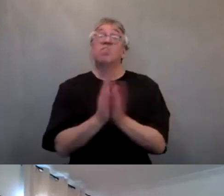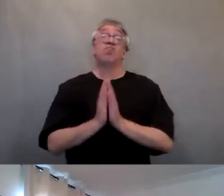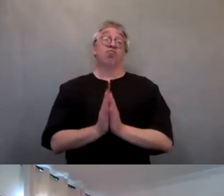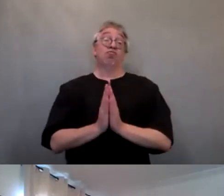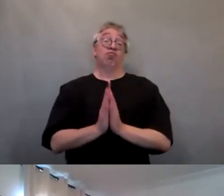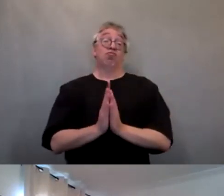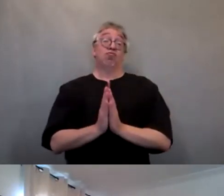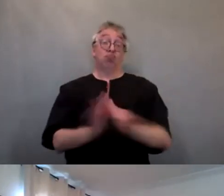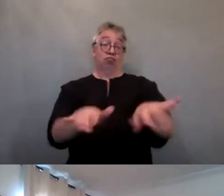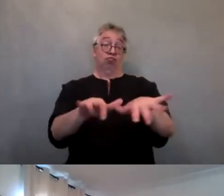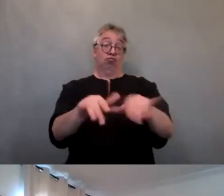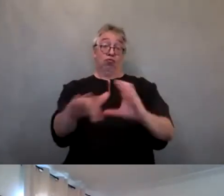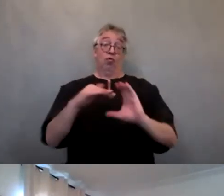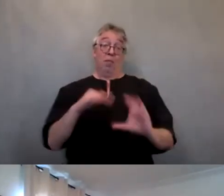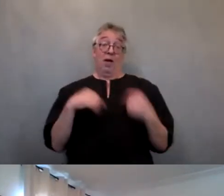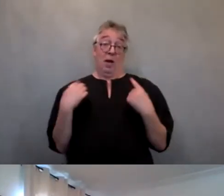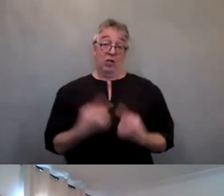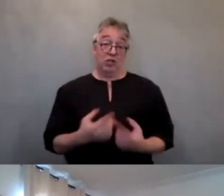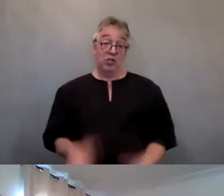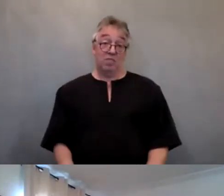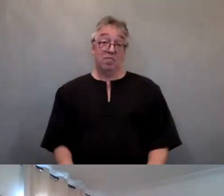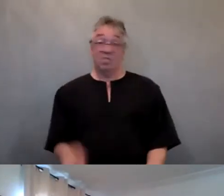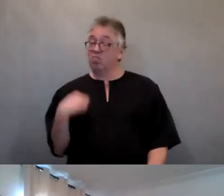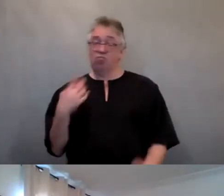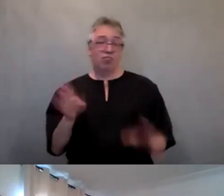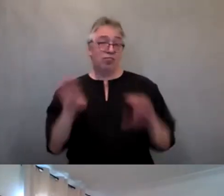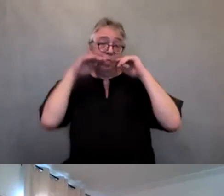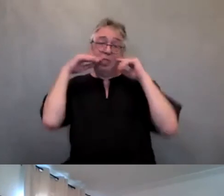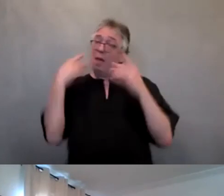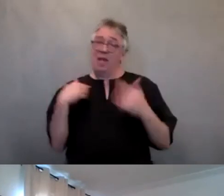any remarks, any, anything that